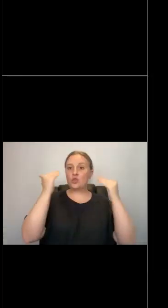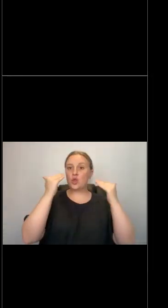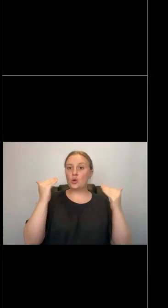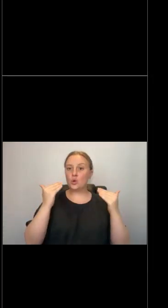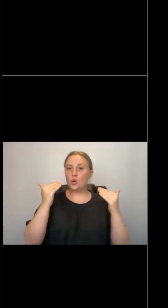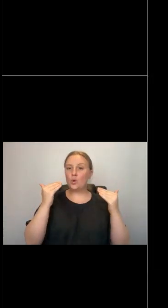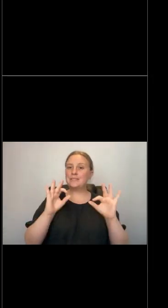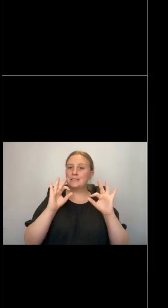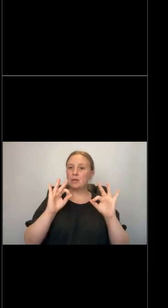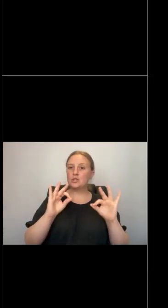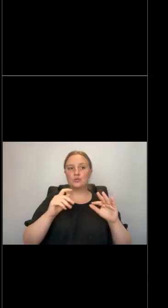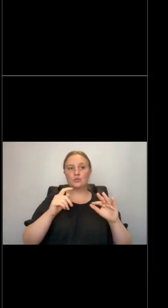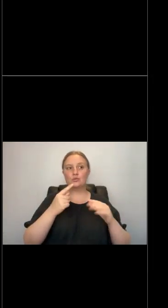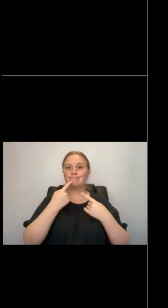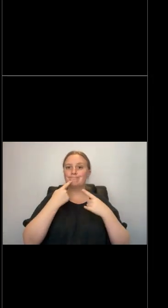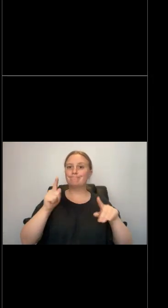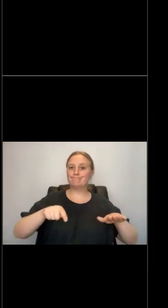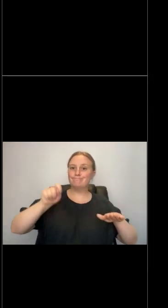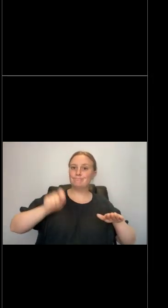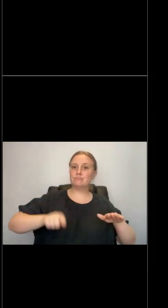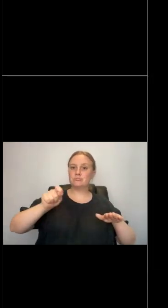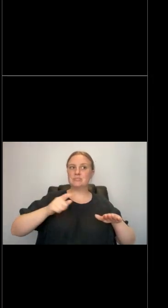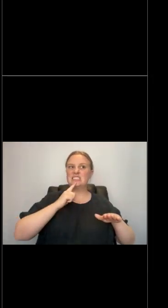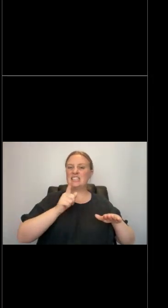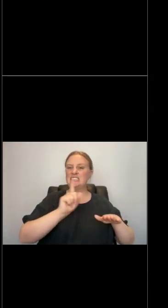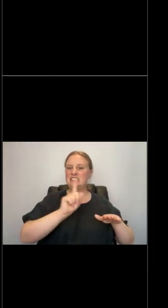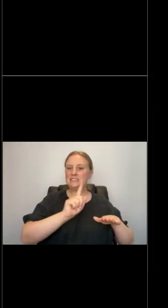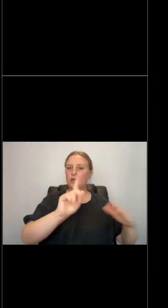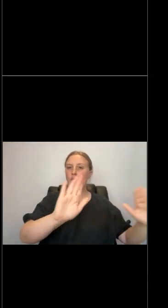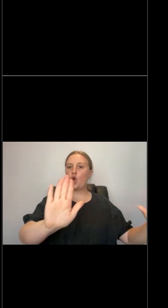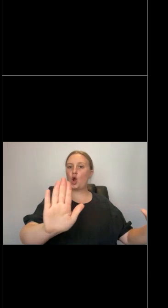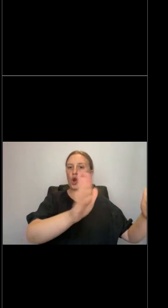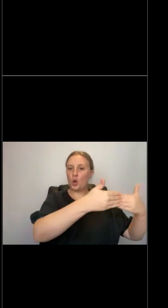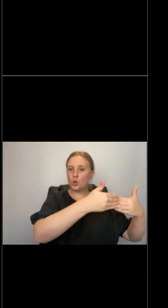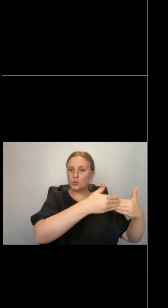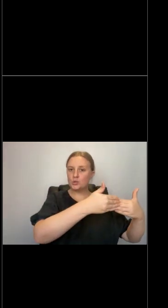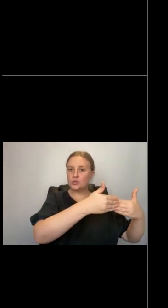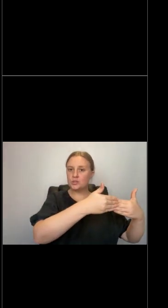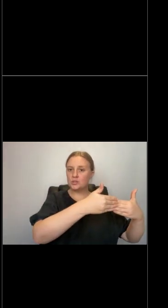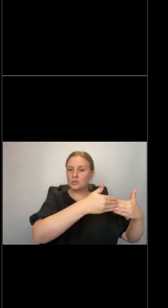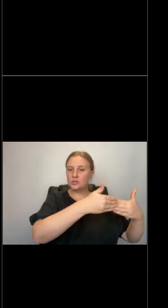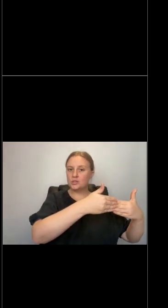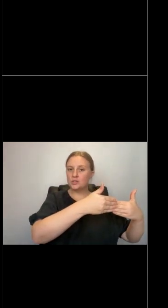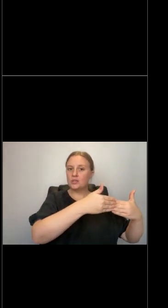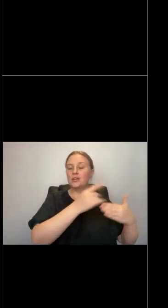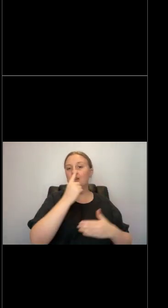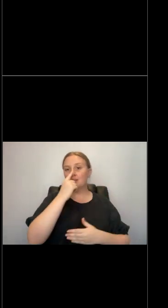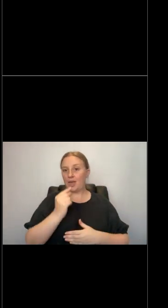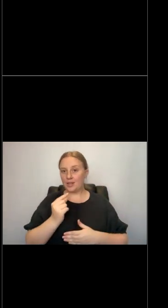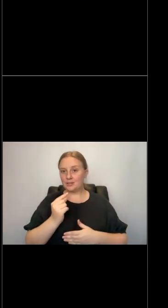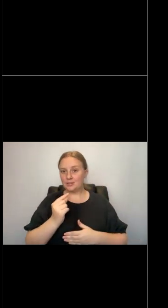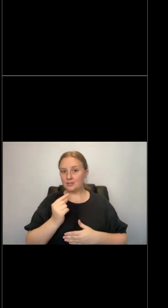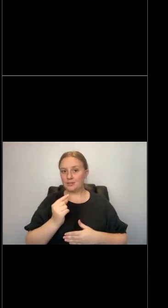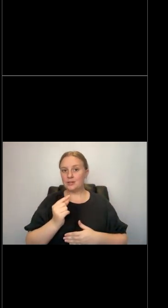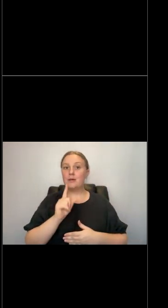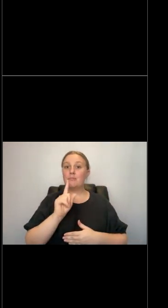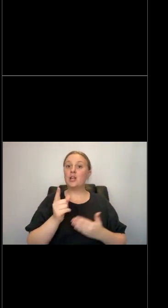it said the court thinks it's not in the interest of justice. The court can close mental health court proceedings and the court will also close